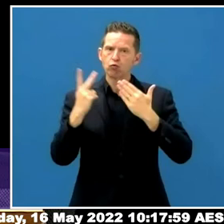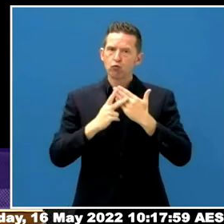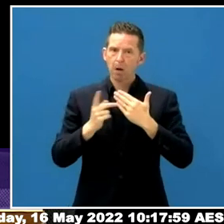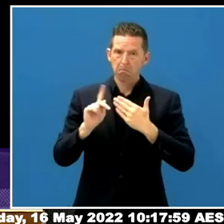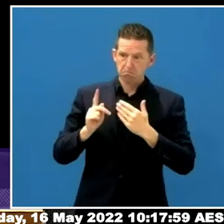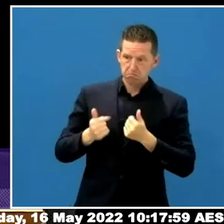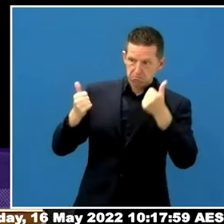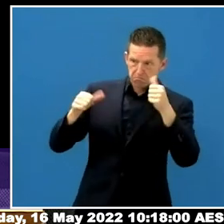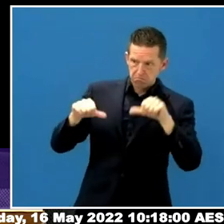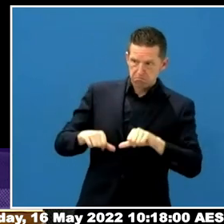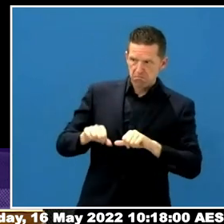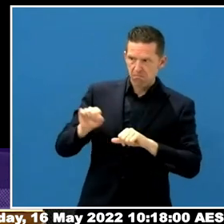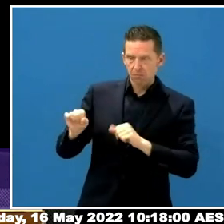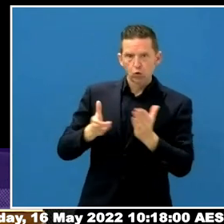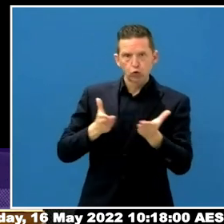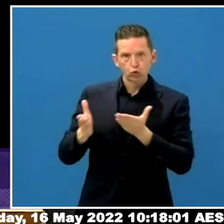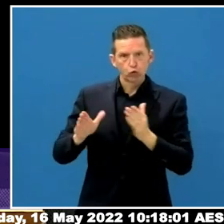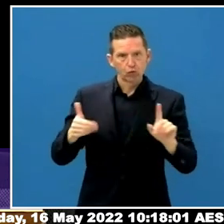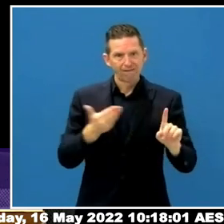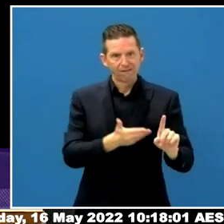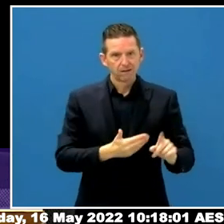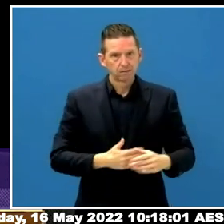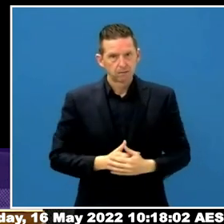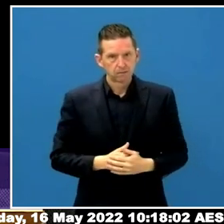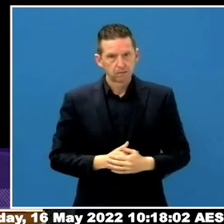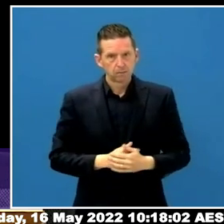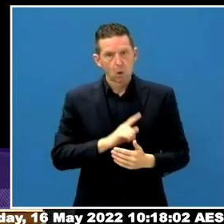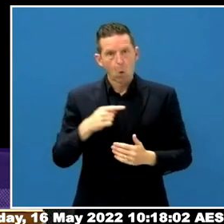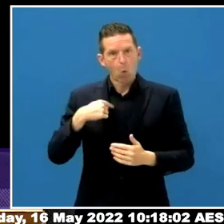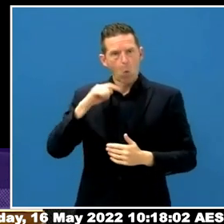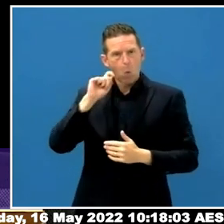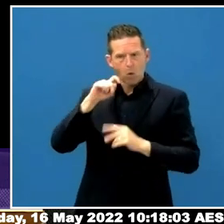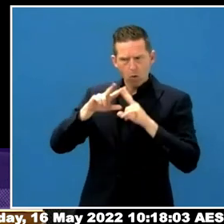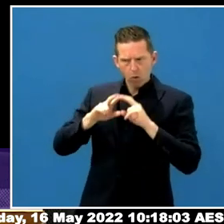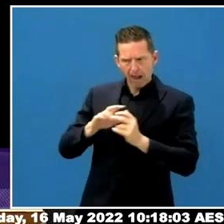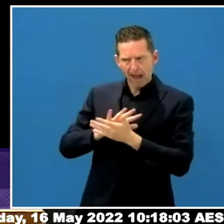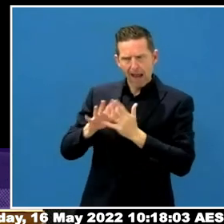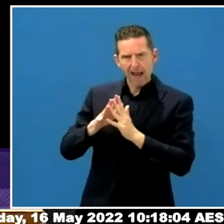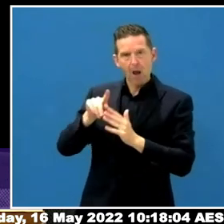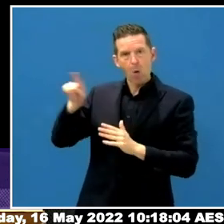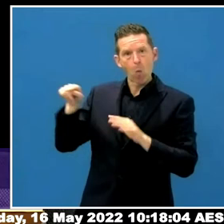This evidence will raise issues concerning how Afford recruited, trained and promoted